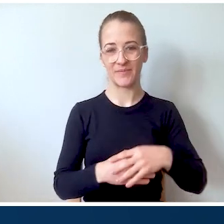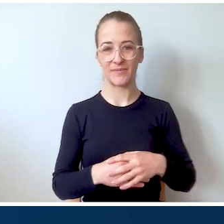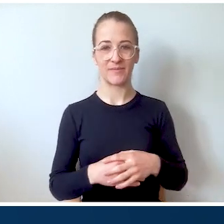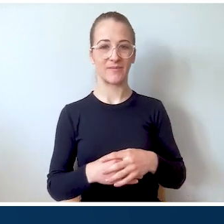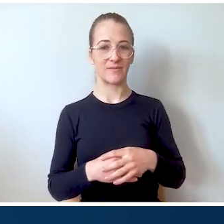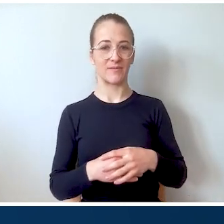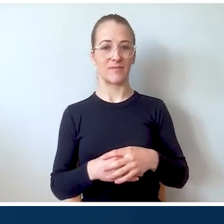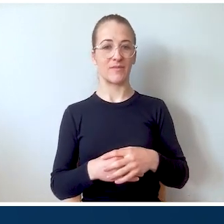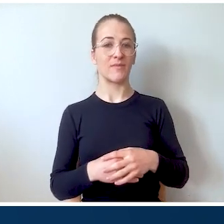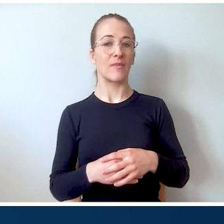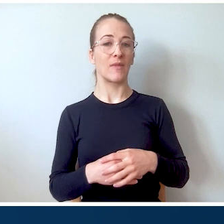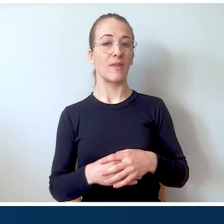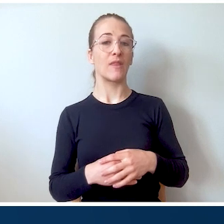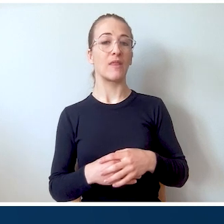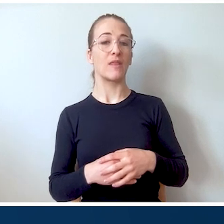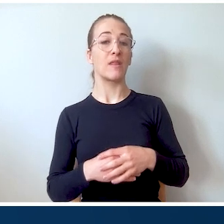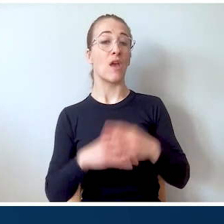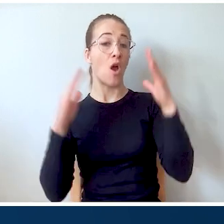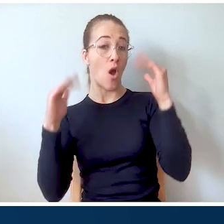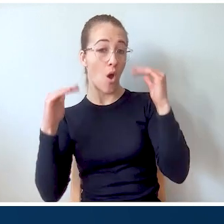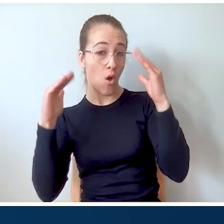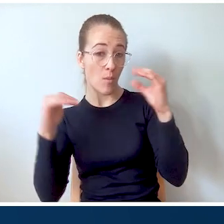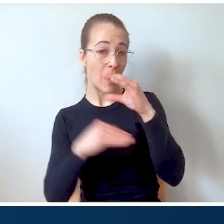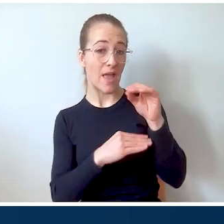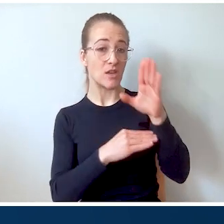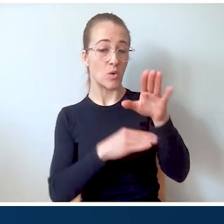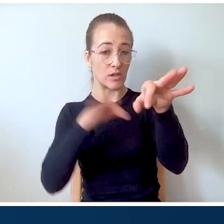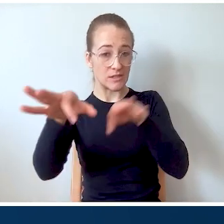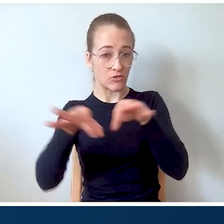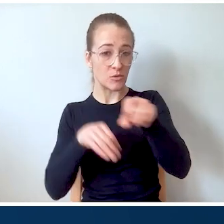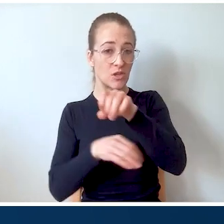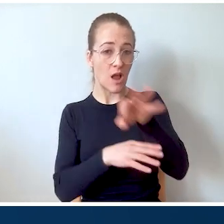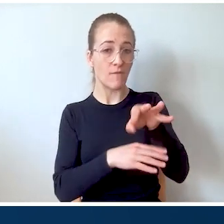And the pillars of hope and your description of the word, 'hope,'